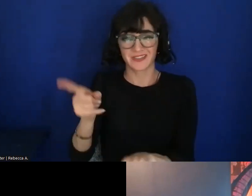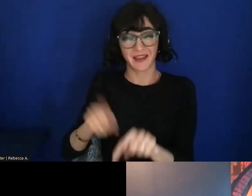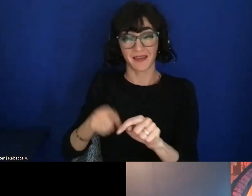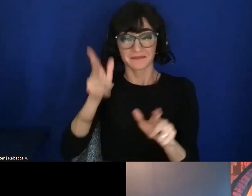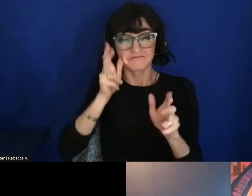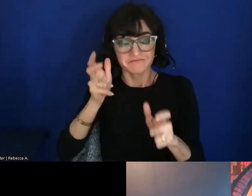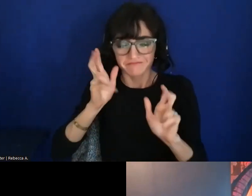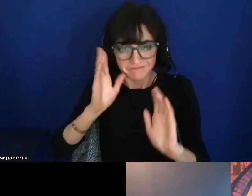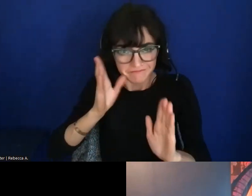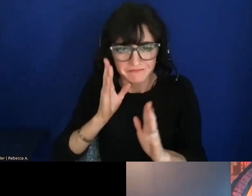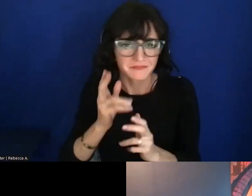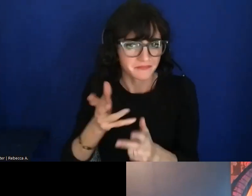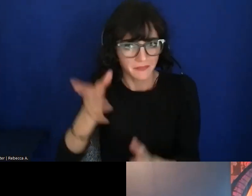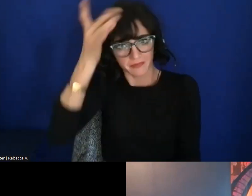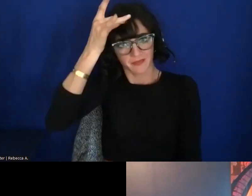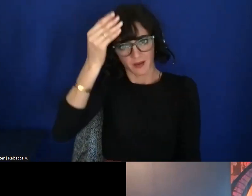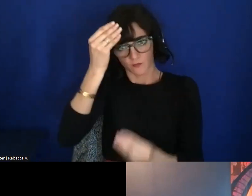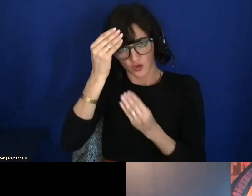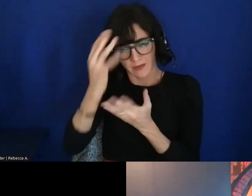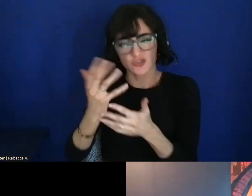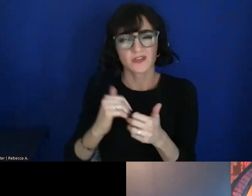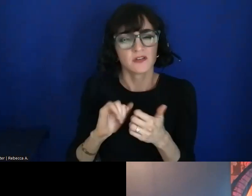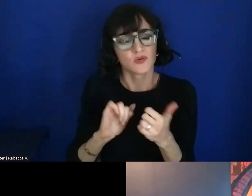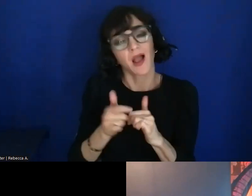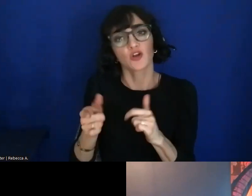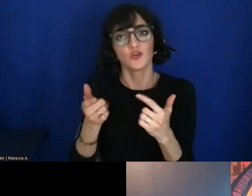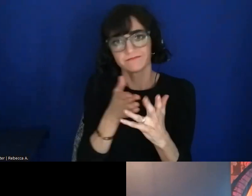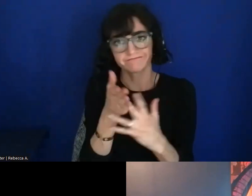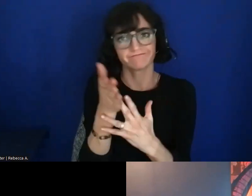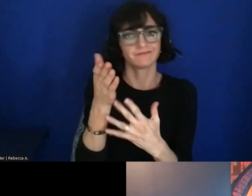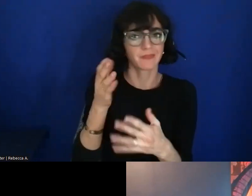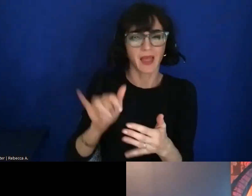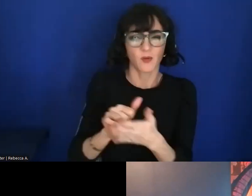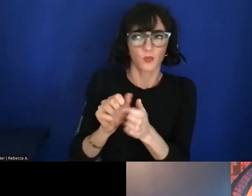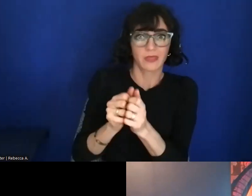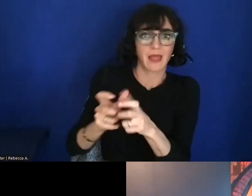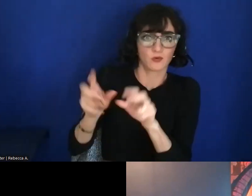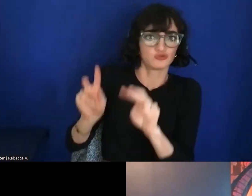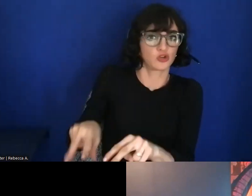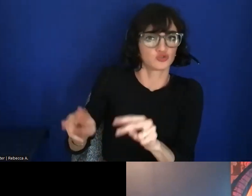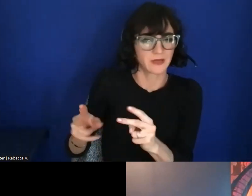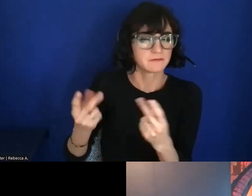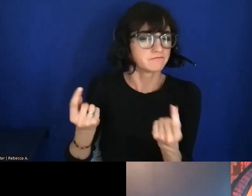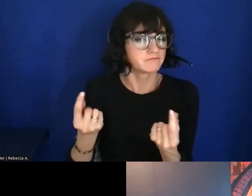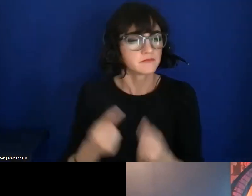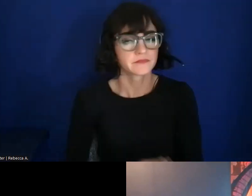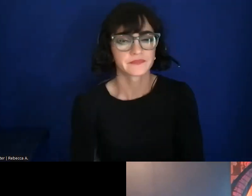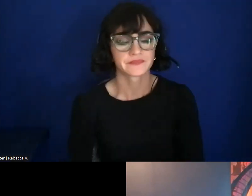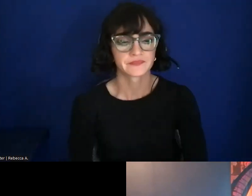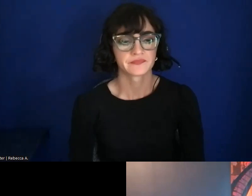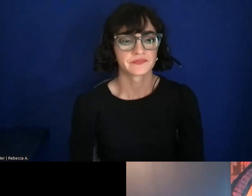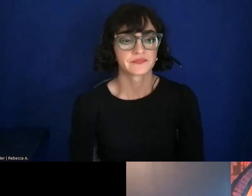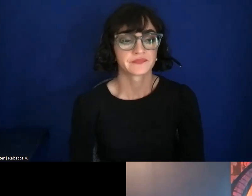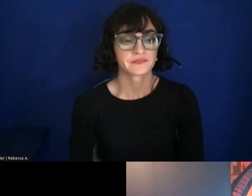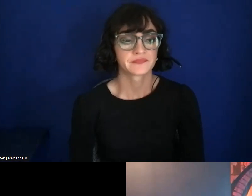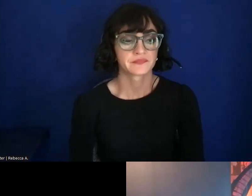how could you overcome this without being judgmental? (Gabriella) so I'm happy to jump